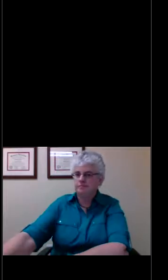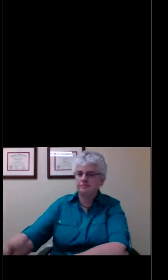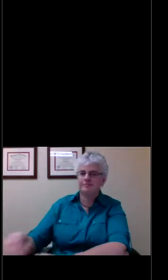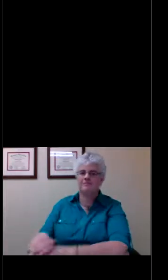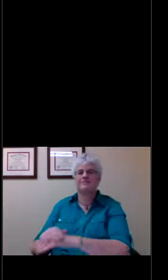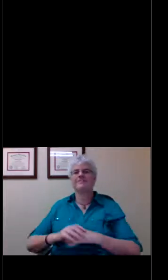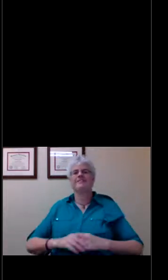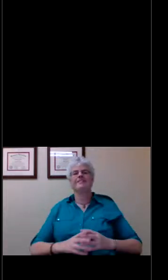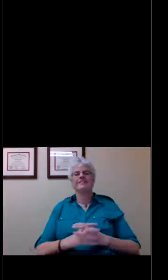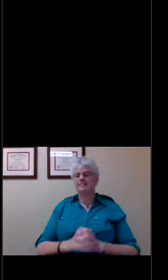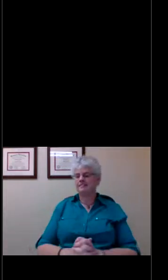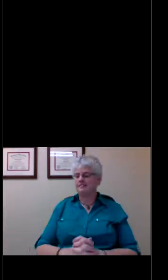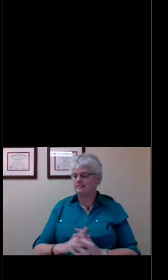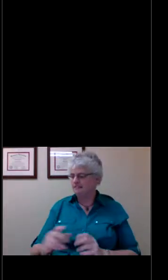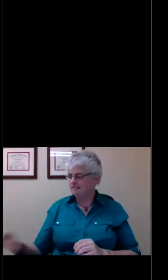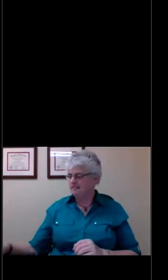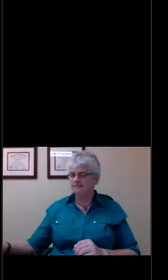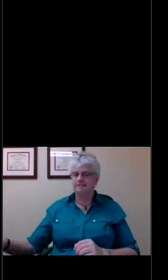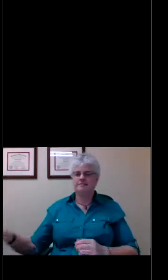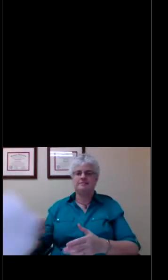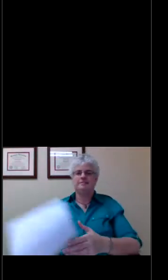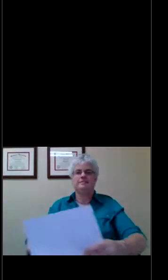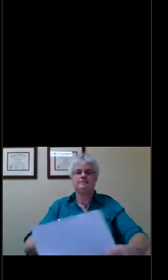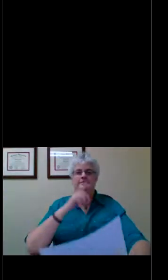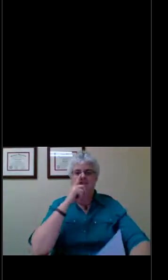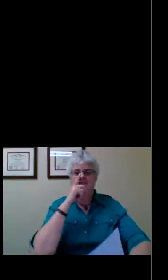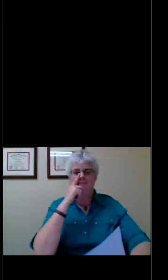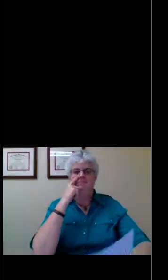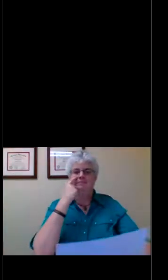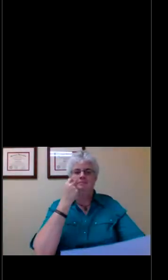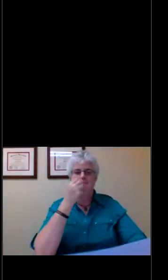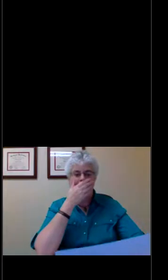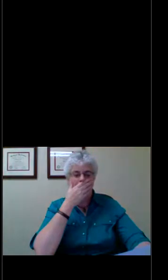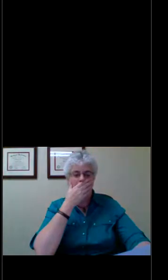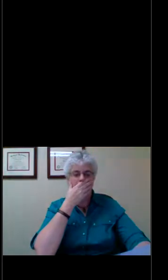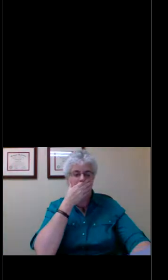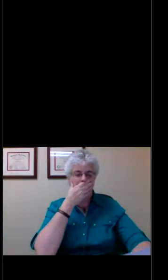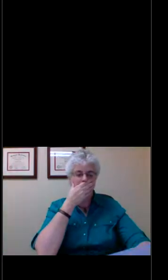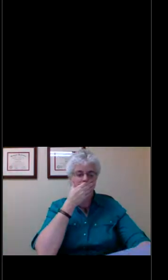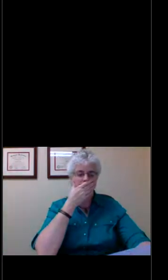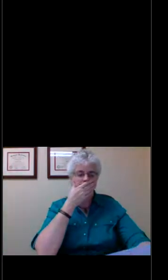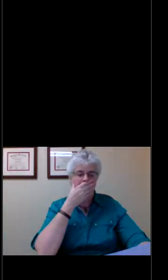describe a late-deafened person?" You have three options: "a person who experiences